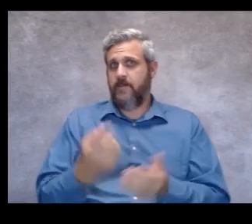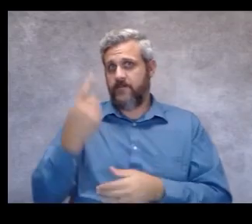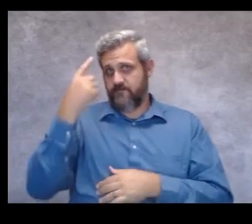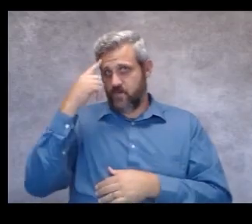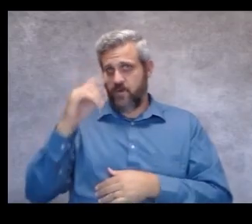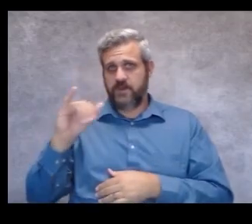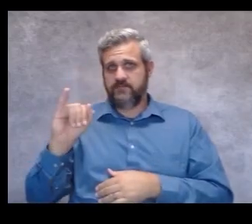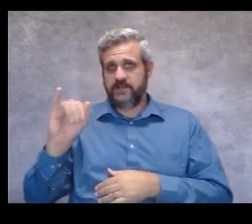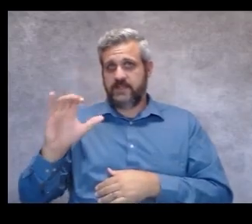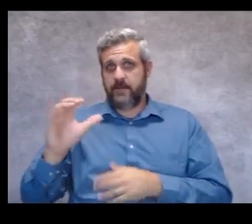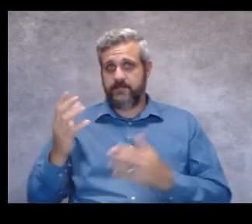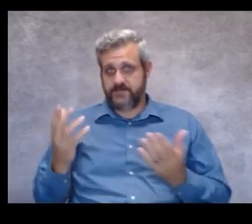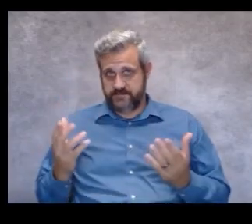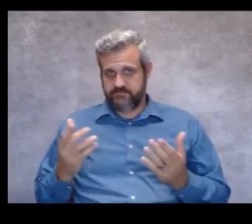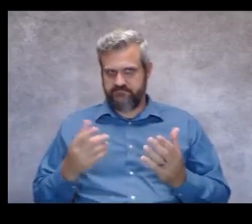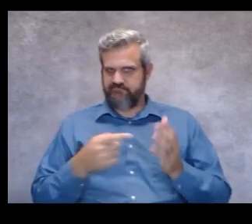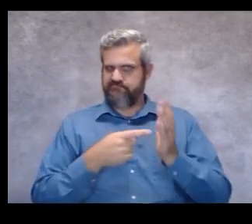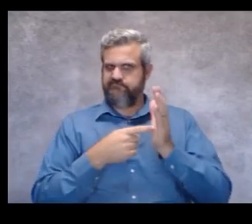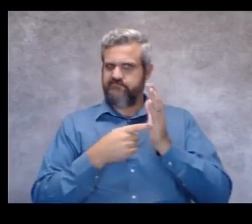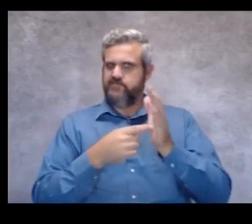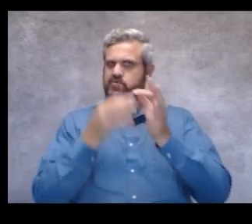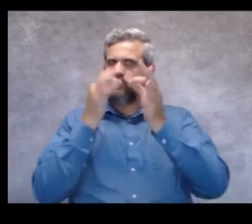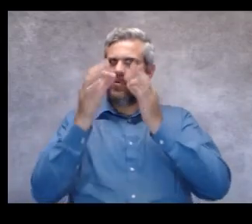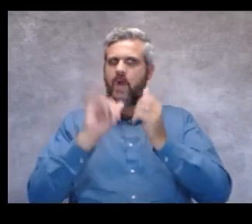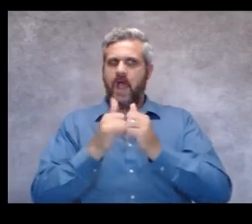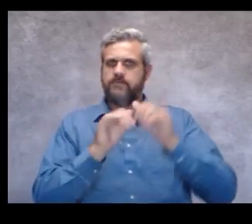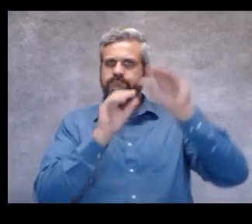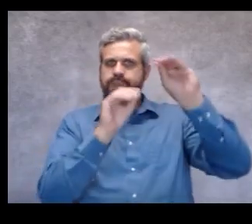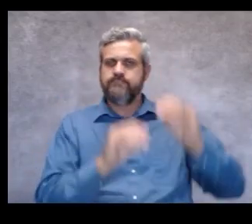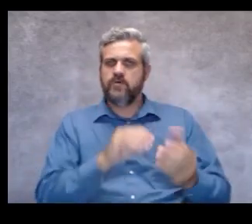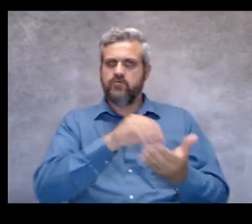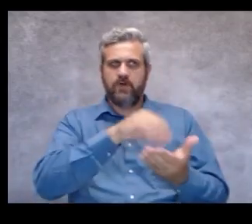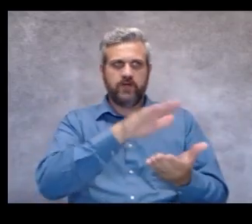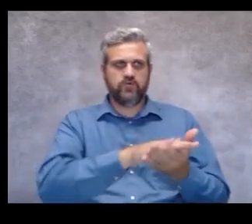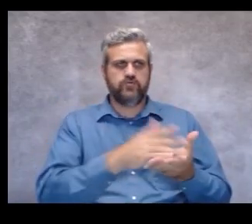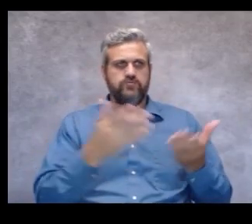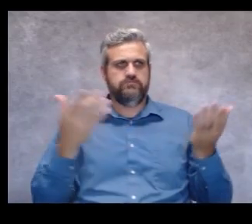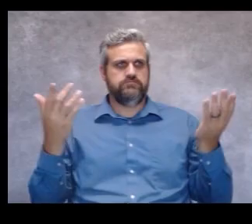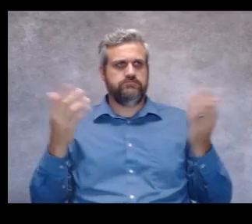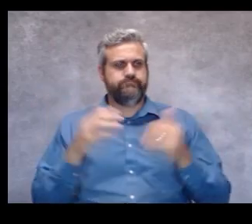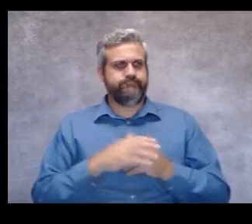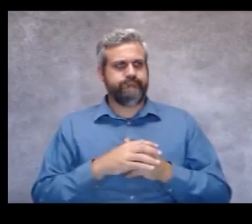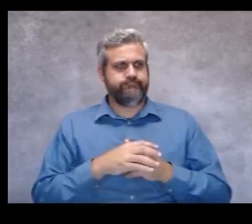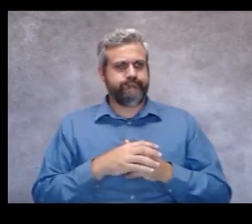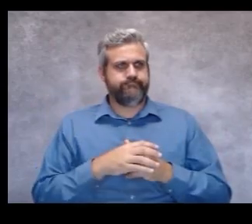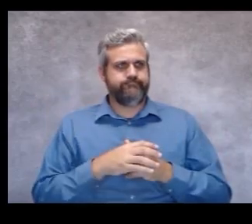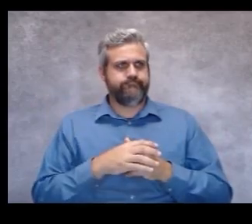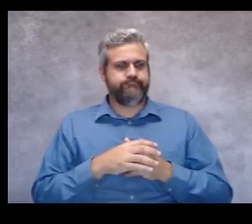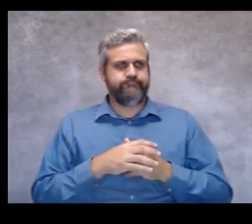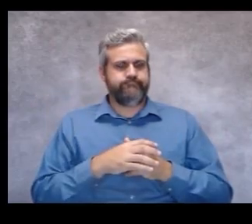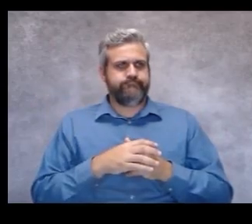Infinite Campus. This tells you how to enter records. It tells you um you know